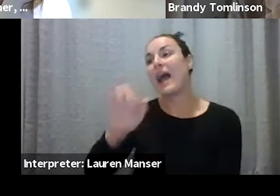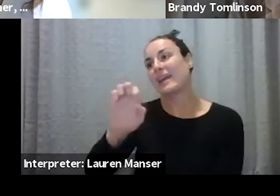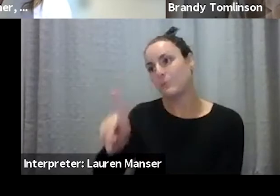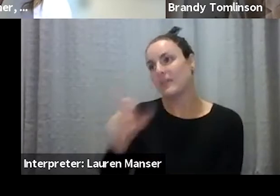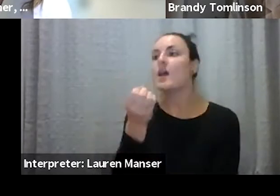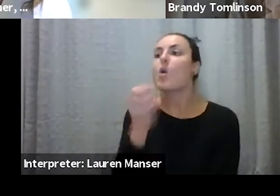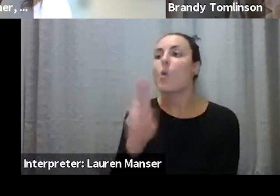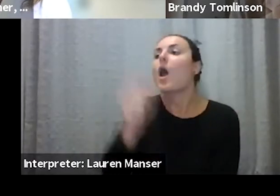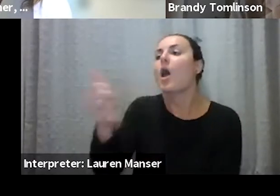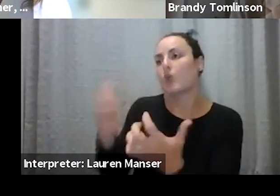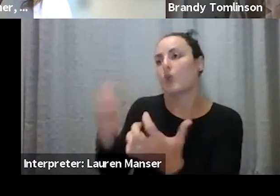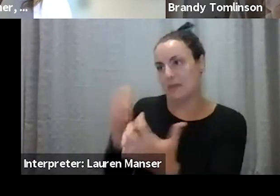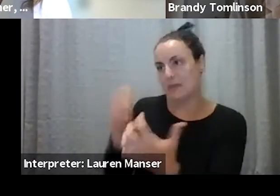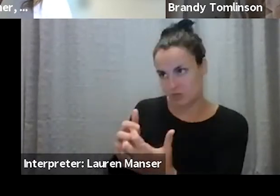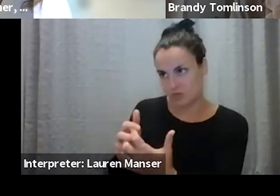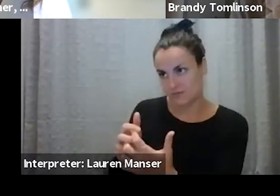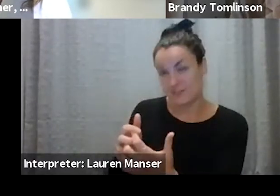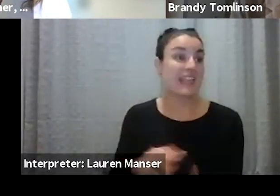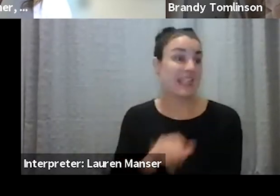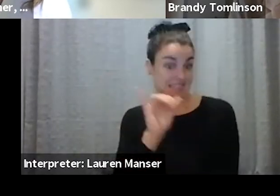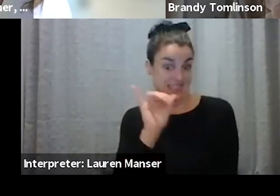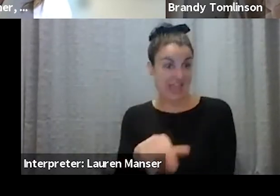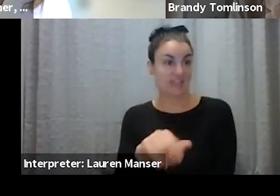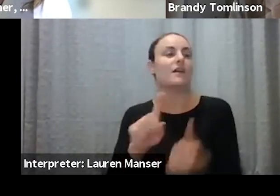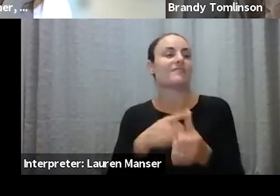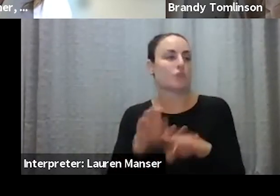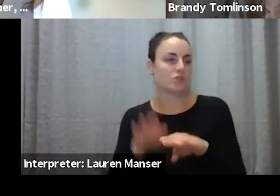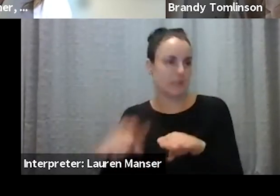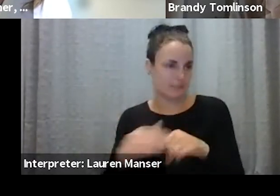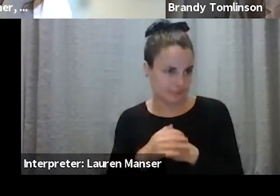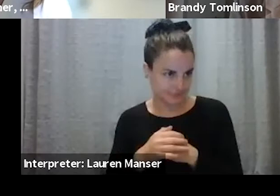And that's really the first step that you wanna do, and when you make this request,